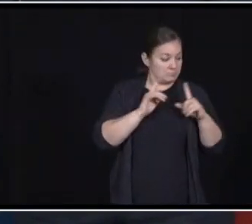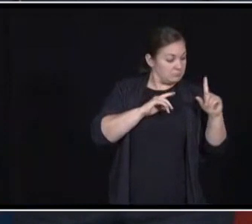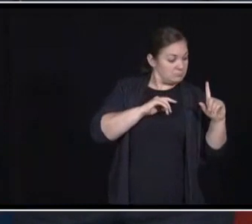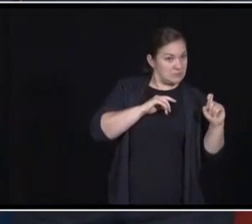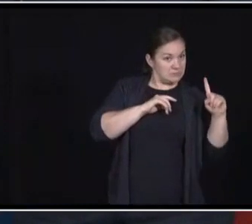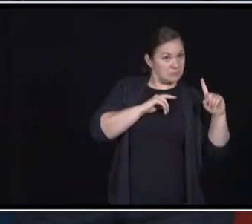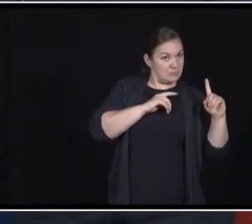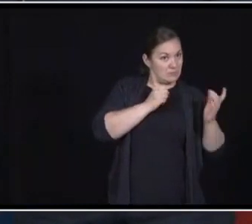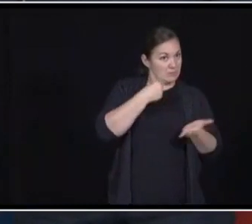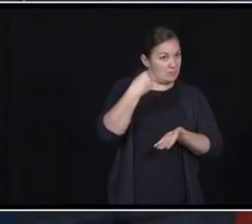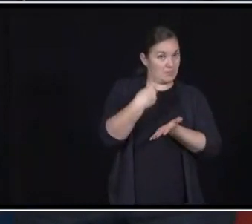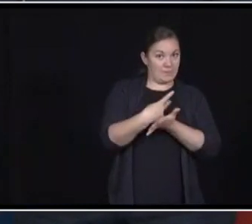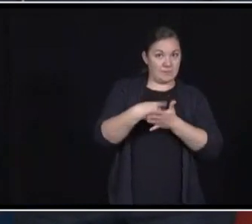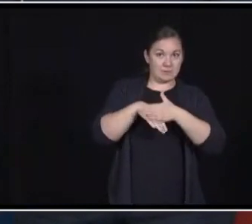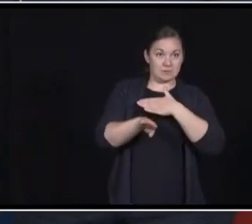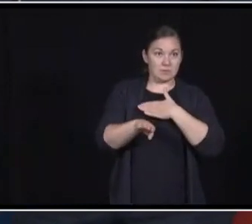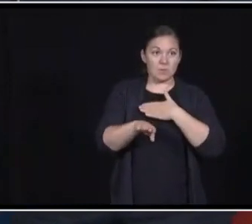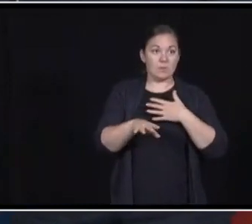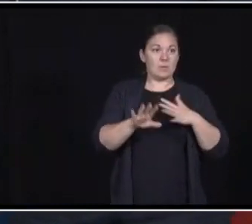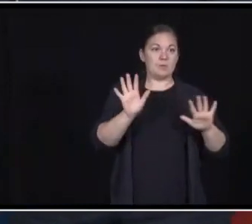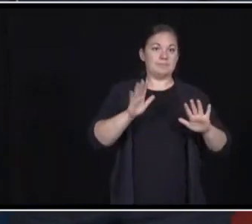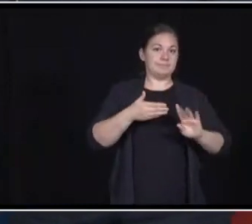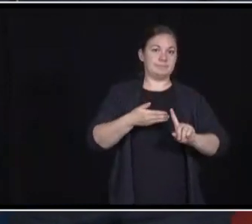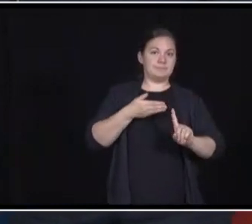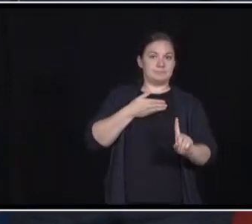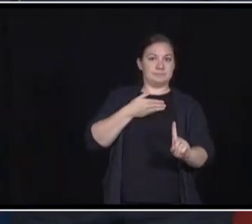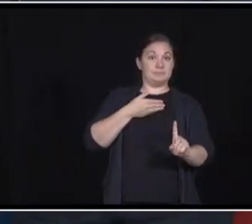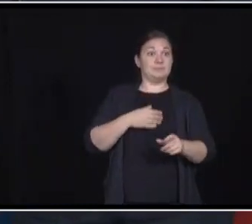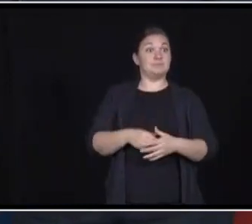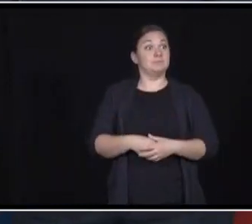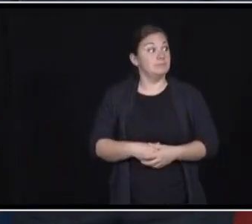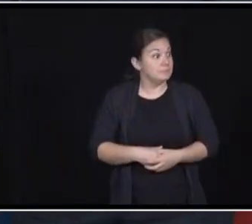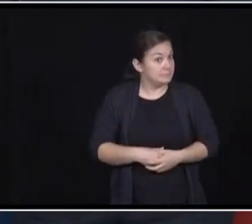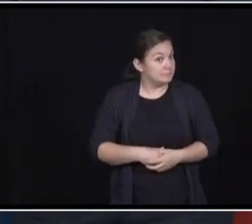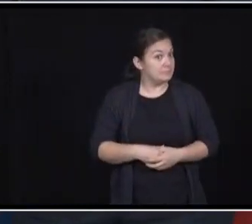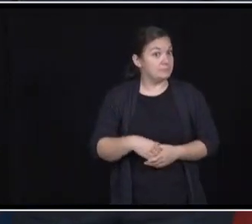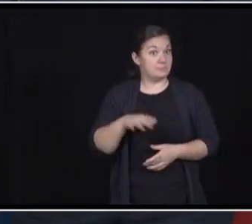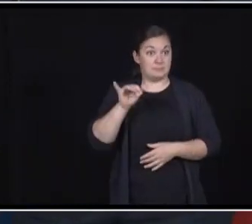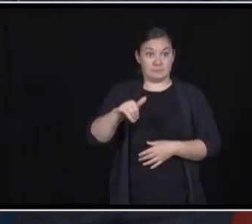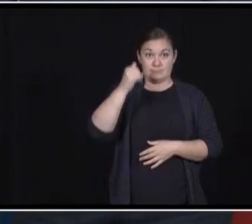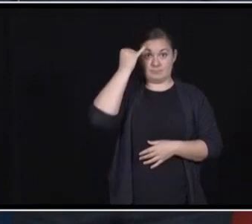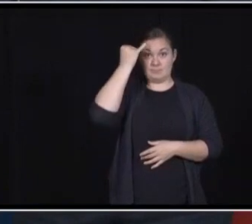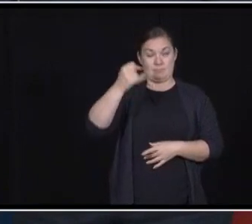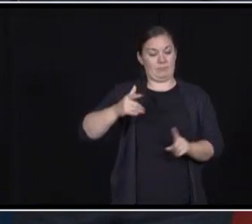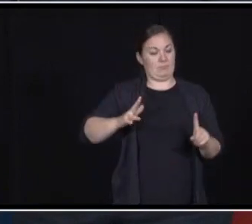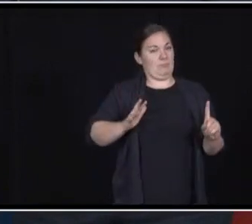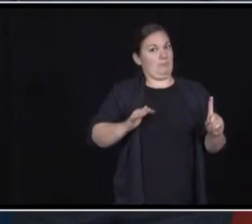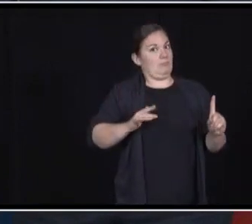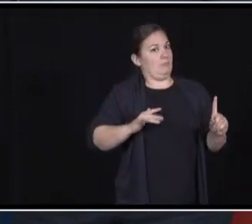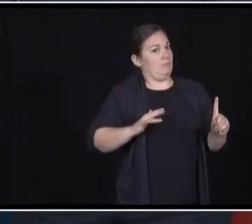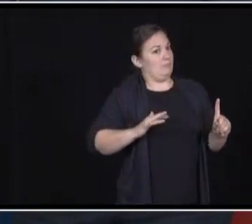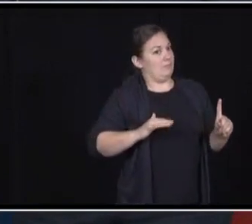You are going into somewhere and within five minutes, you can find out you're either going in or going out.